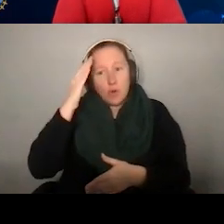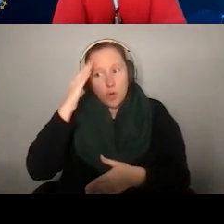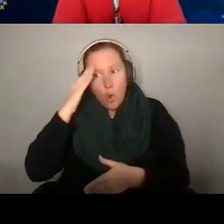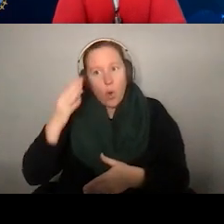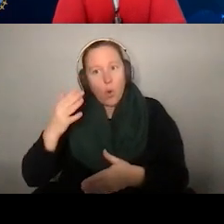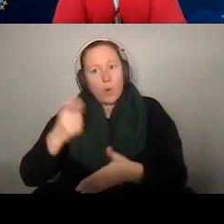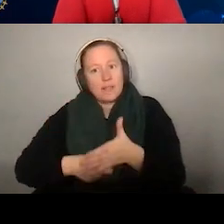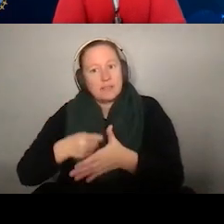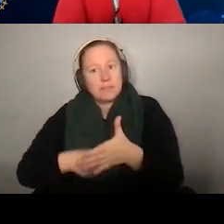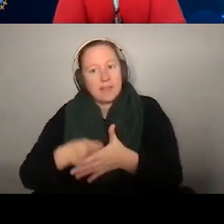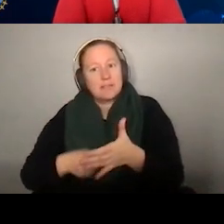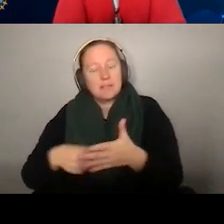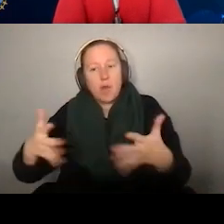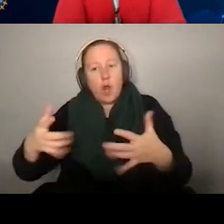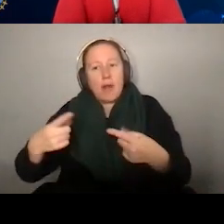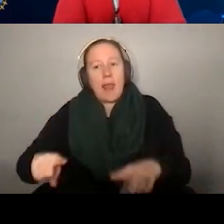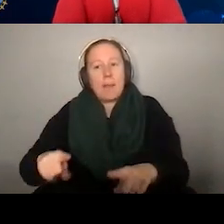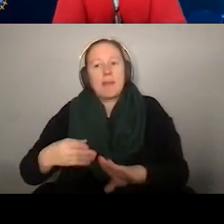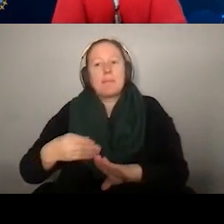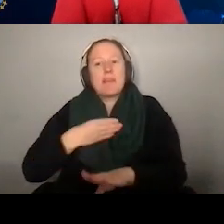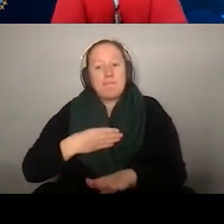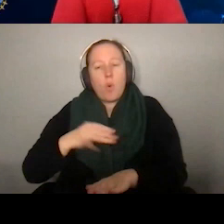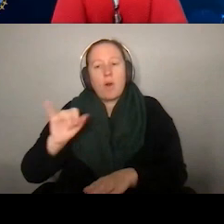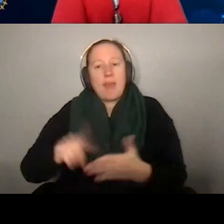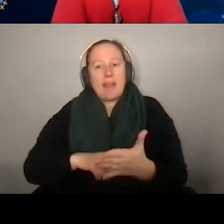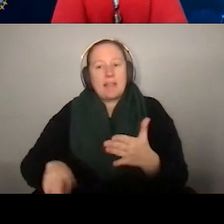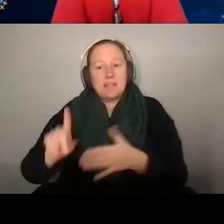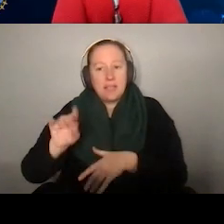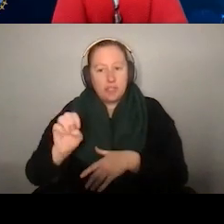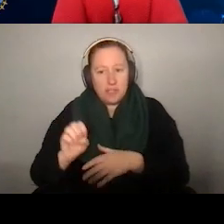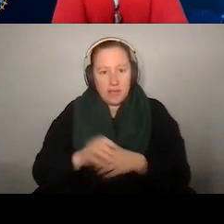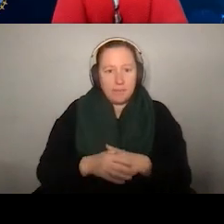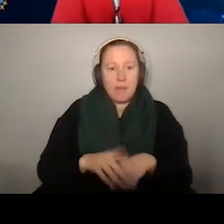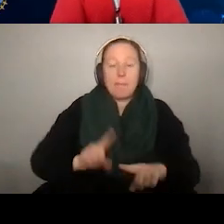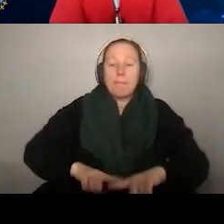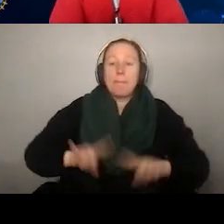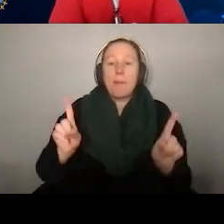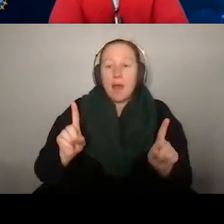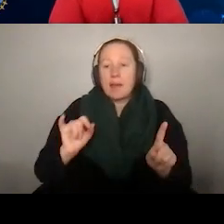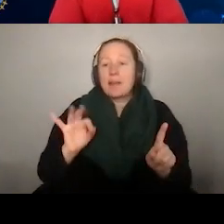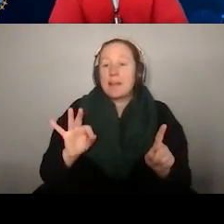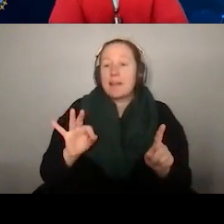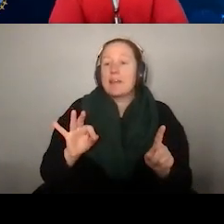incurred prior to the cancellation date. However, these invoices will be paid by